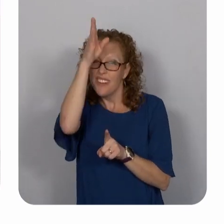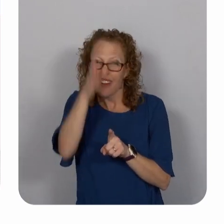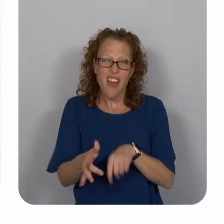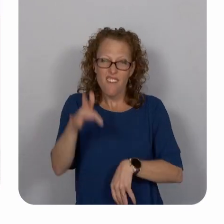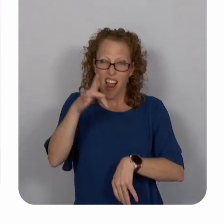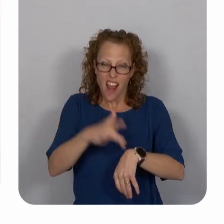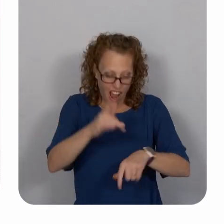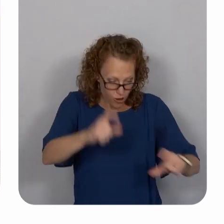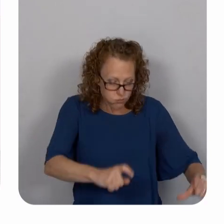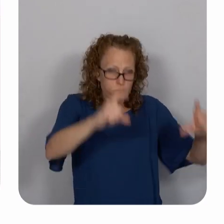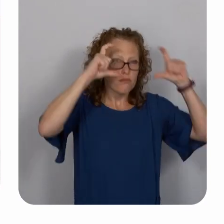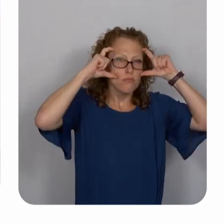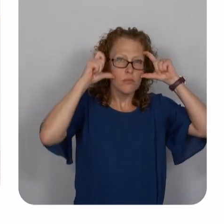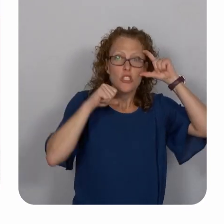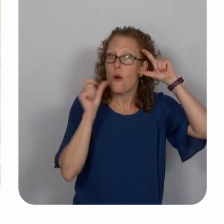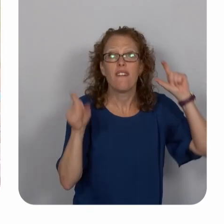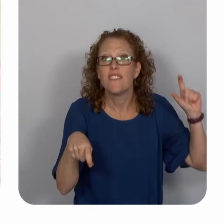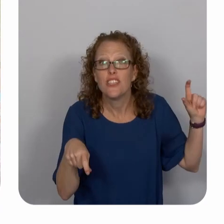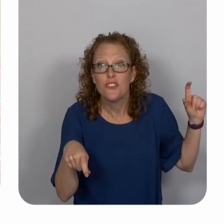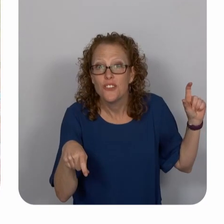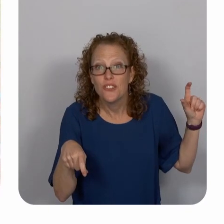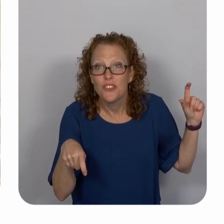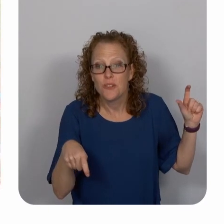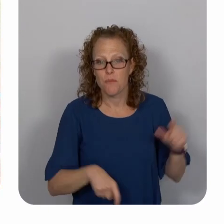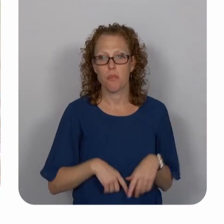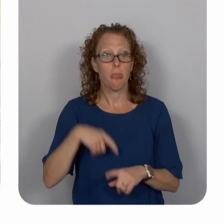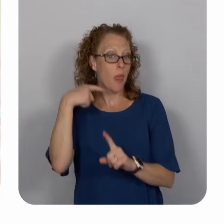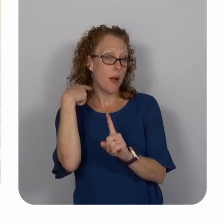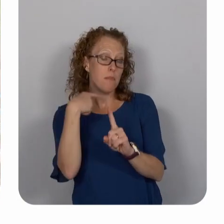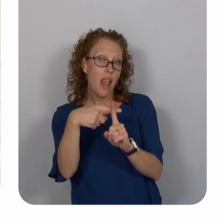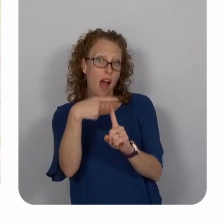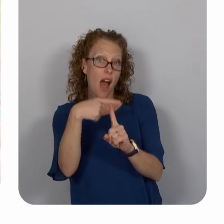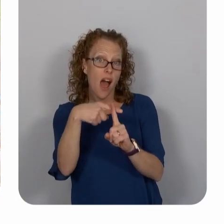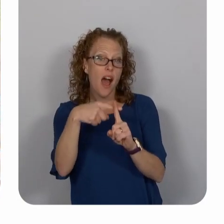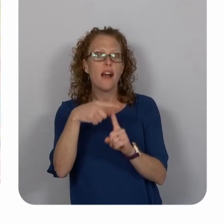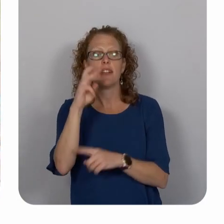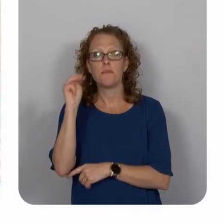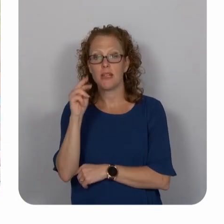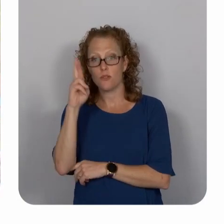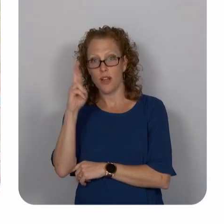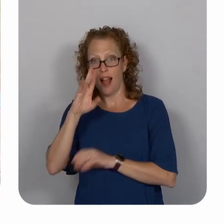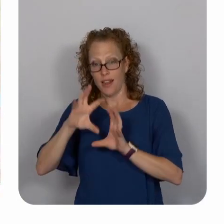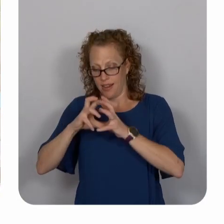And there is so much more. Mixed Reality Utility Kit will be available